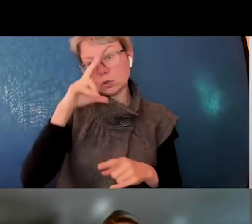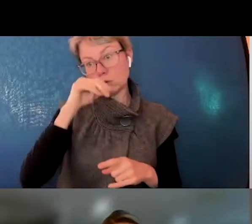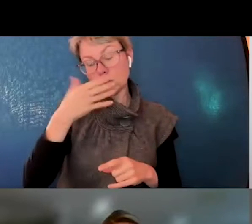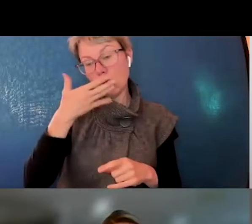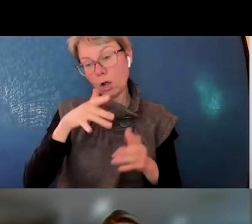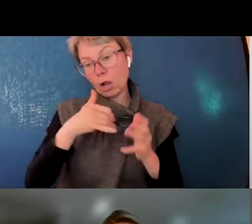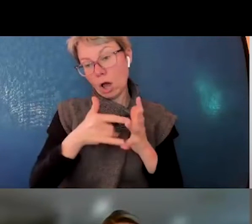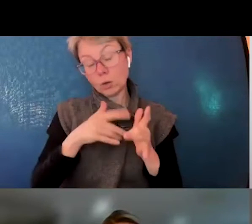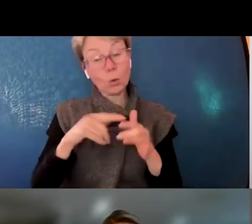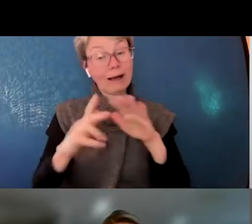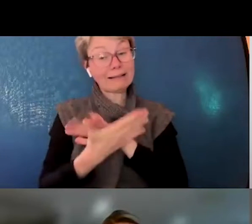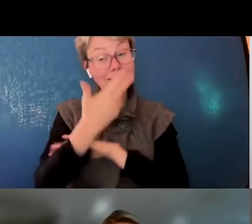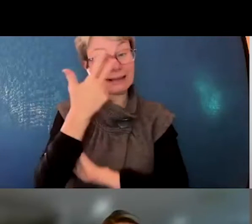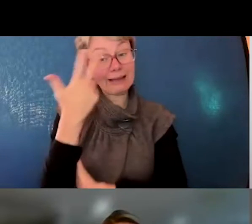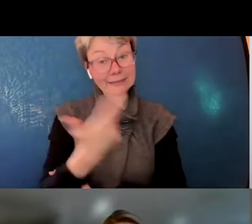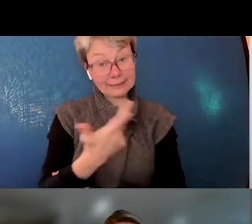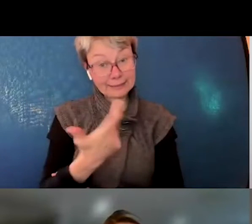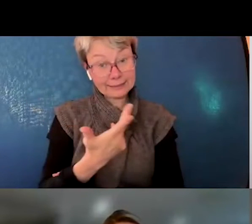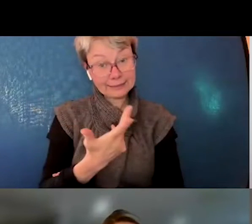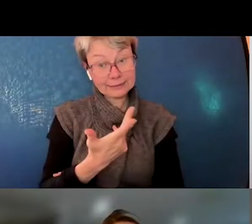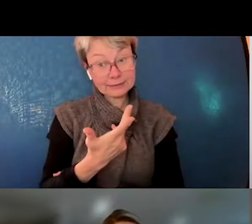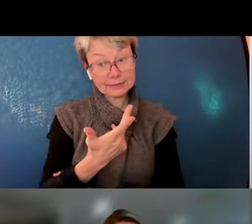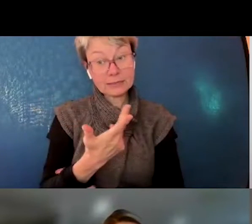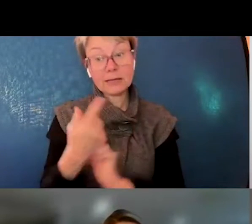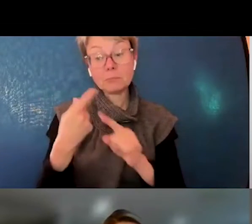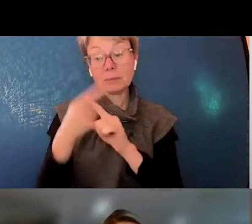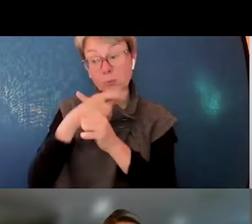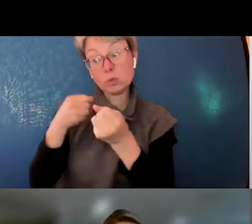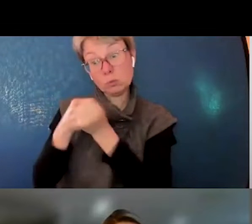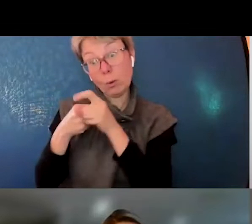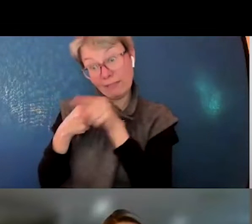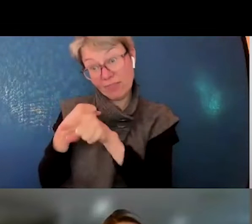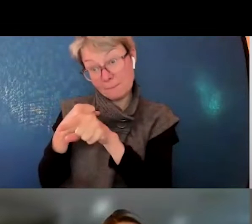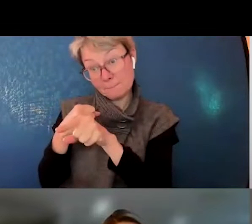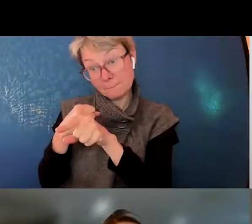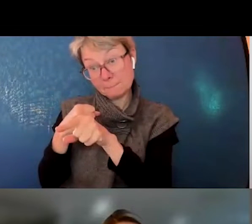age of 18 um and they support people who need legal advice when they are charged with the crime